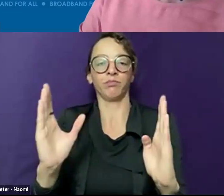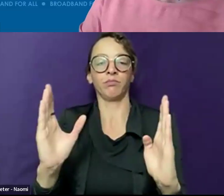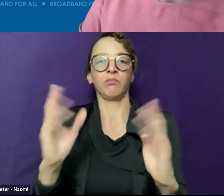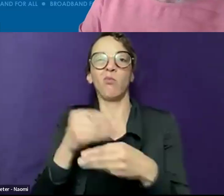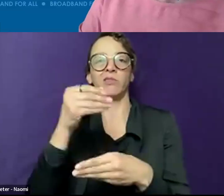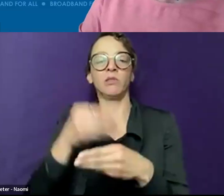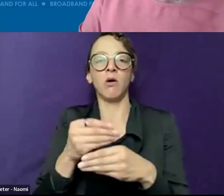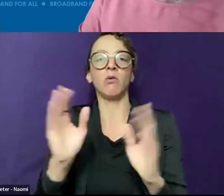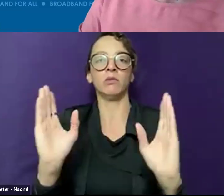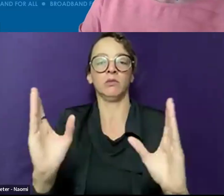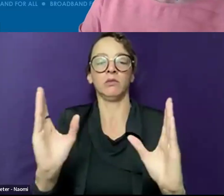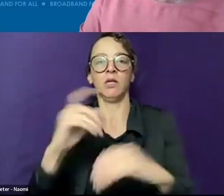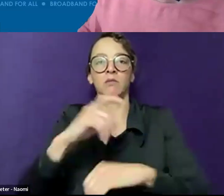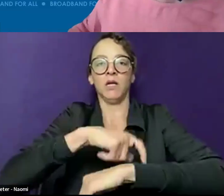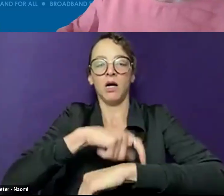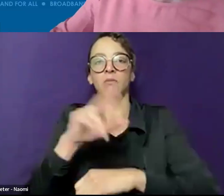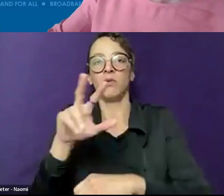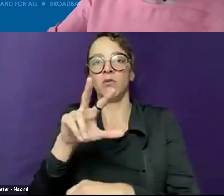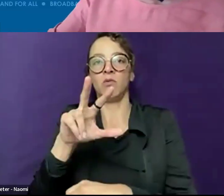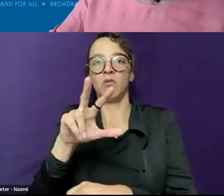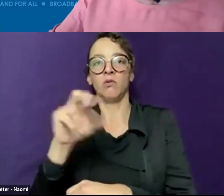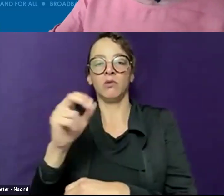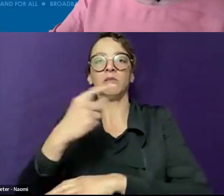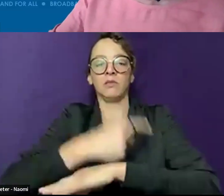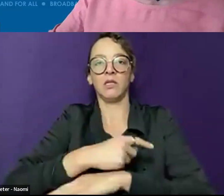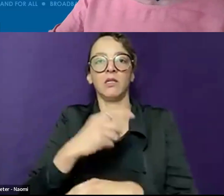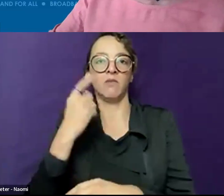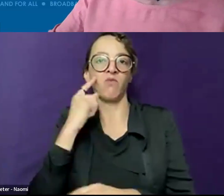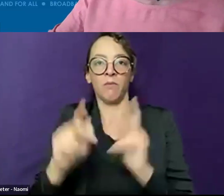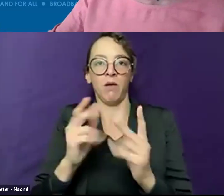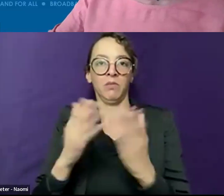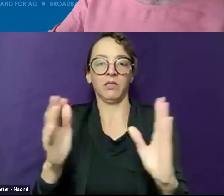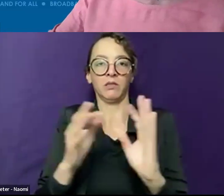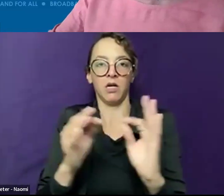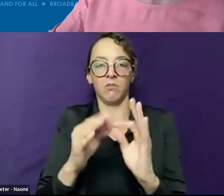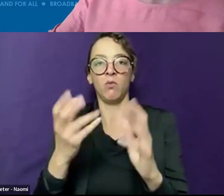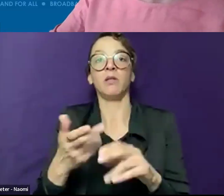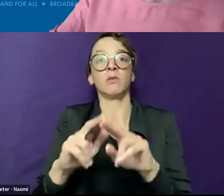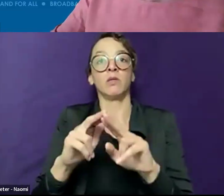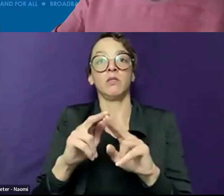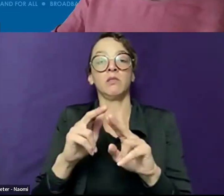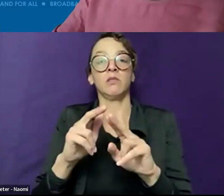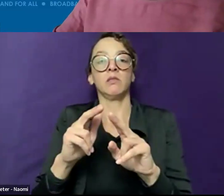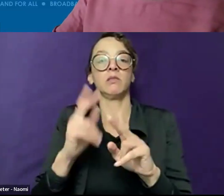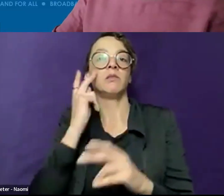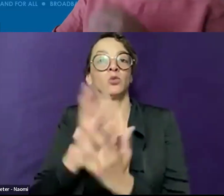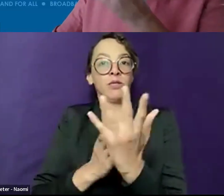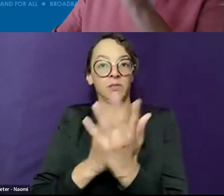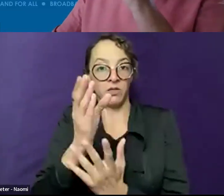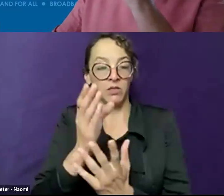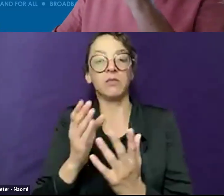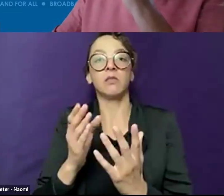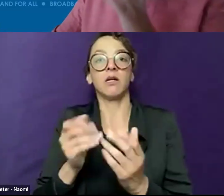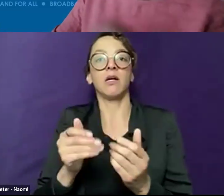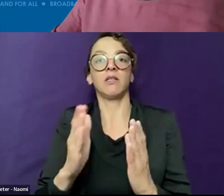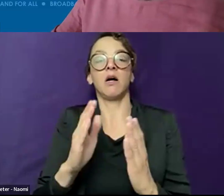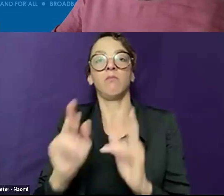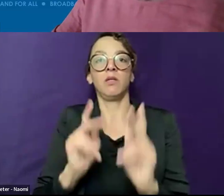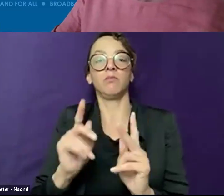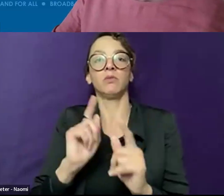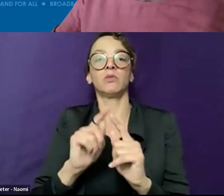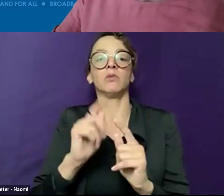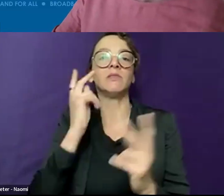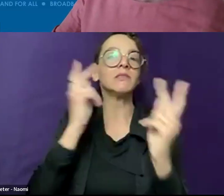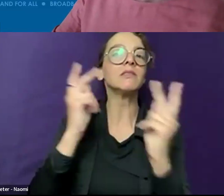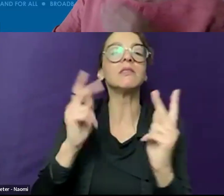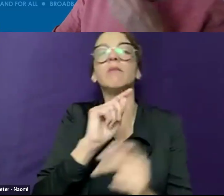increase the transparency and allow folks to view what other entities are saying and requesting,